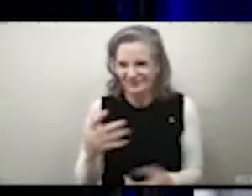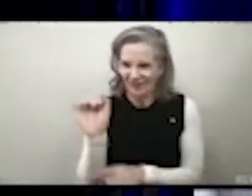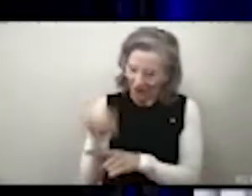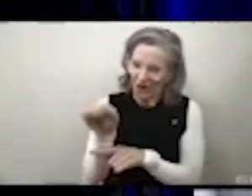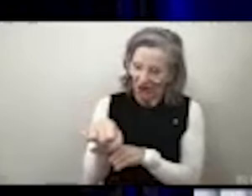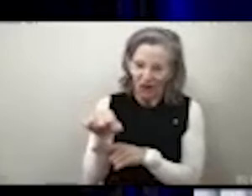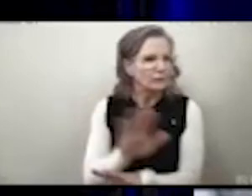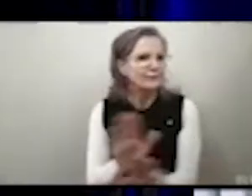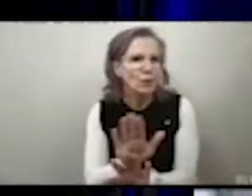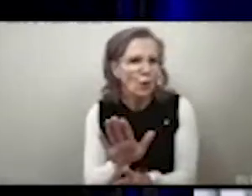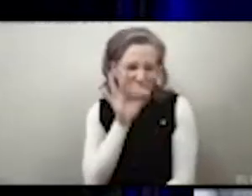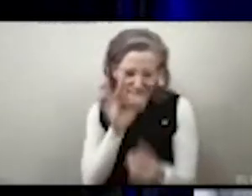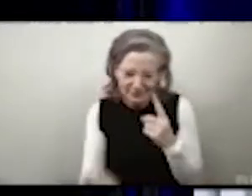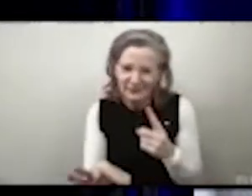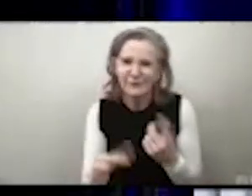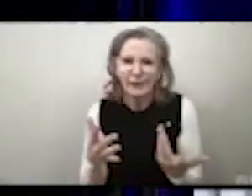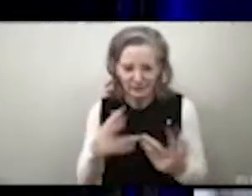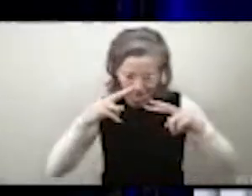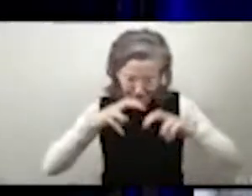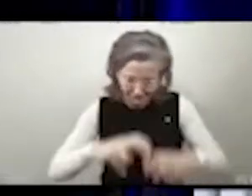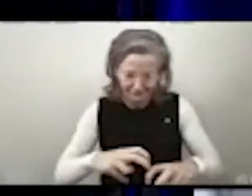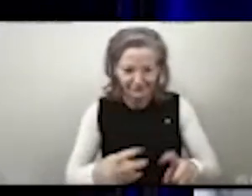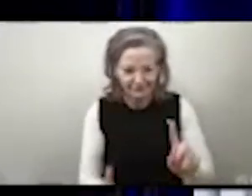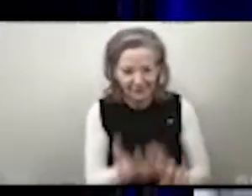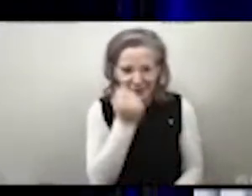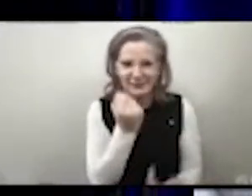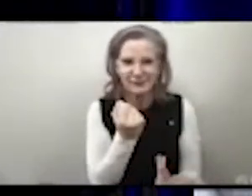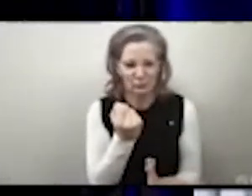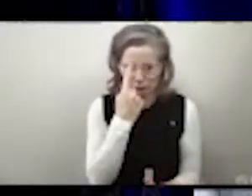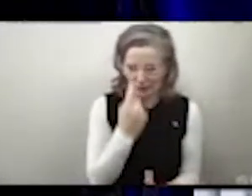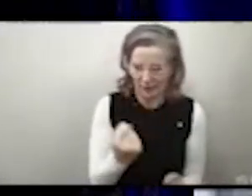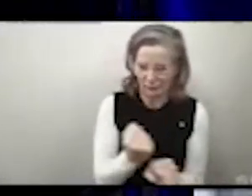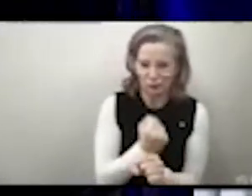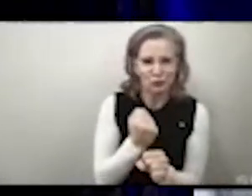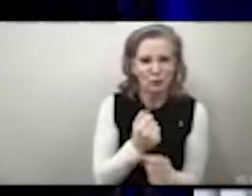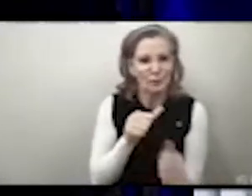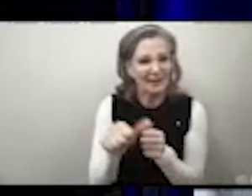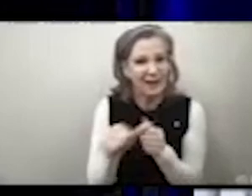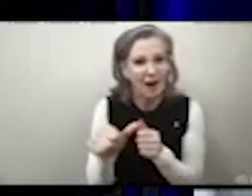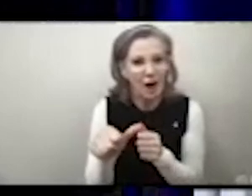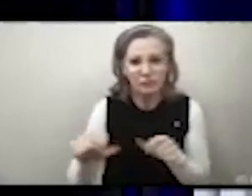of things that could be done better of challenges that we've all got and the ways in which not just government, but